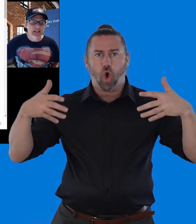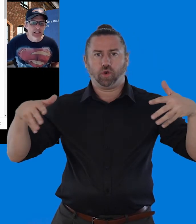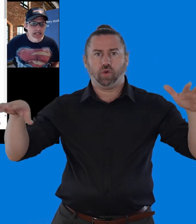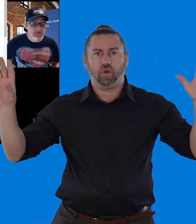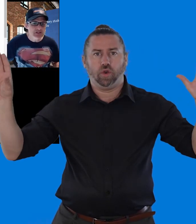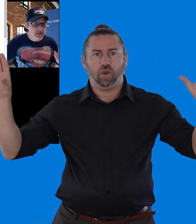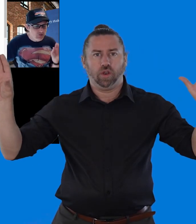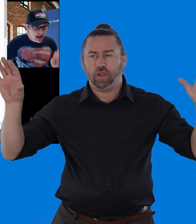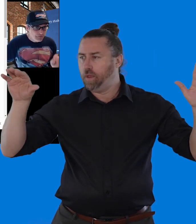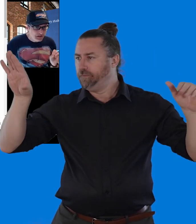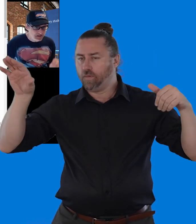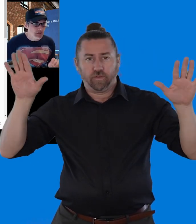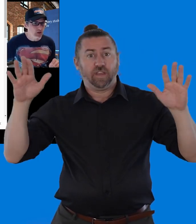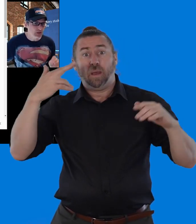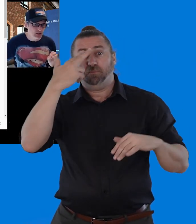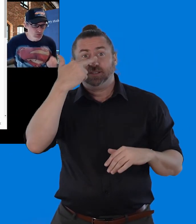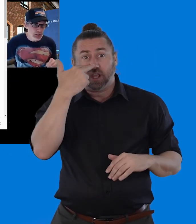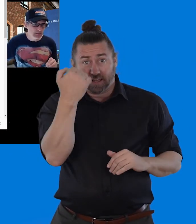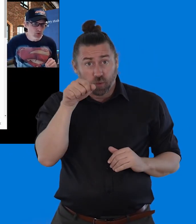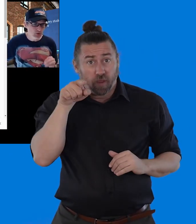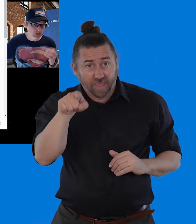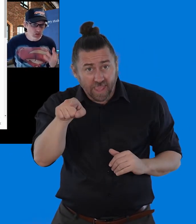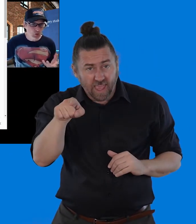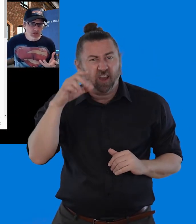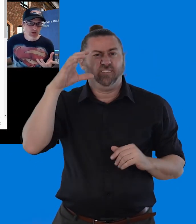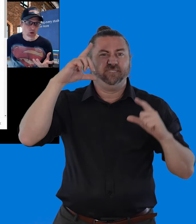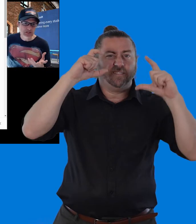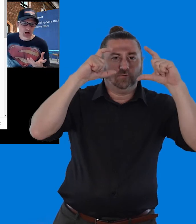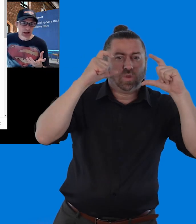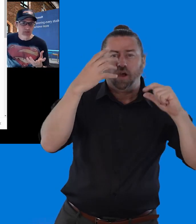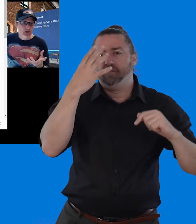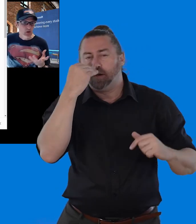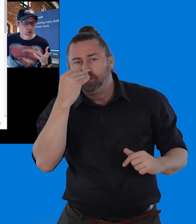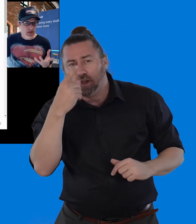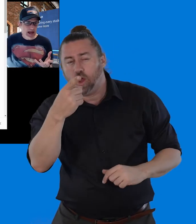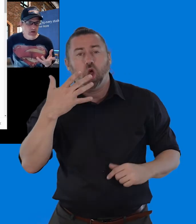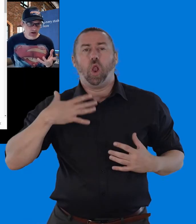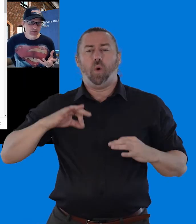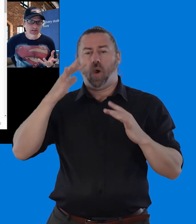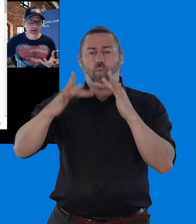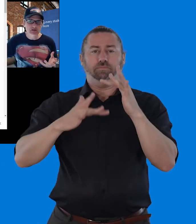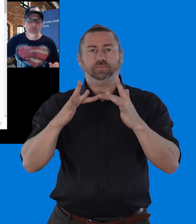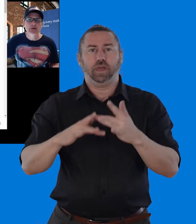It leaves the graphics in, though, which is really important 'cause he wants a website without graphics, right?